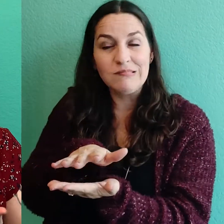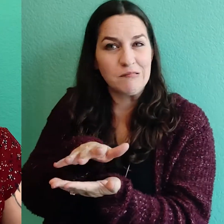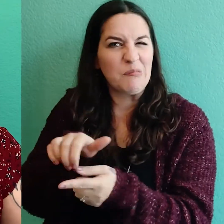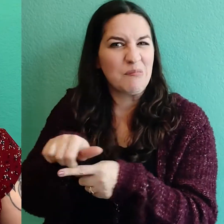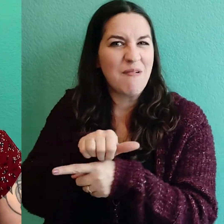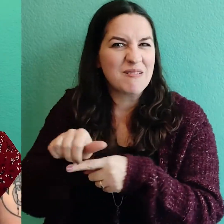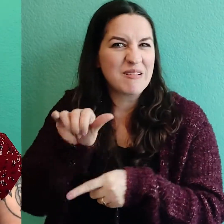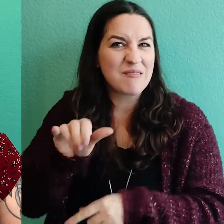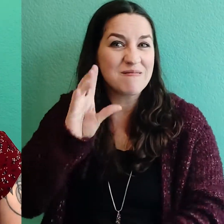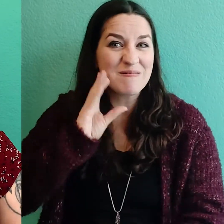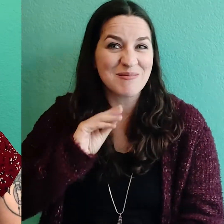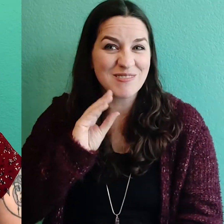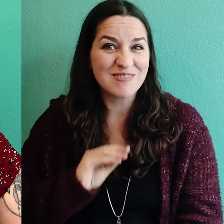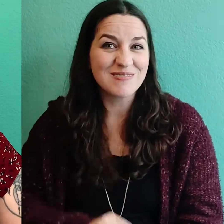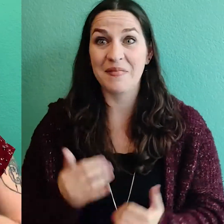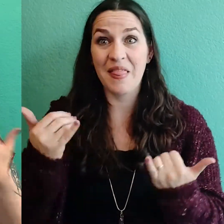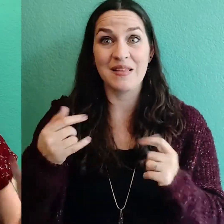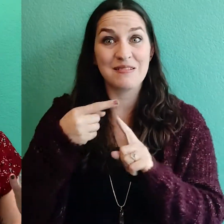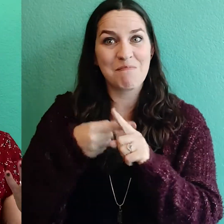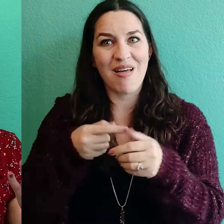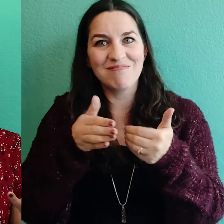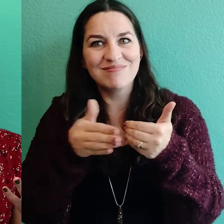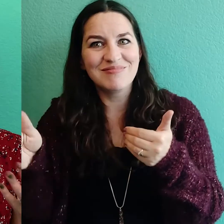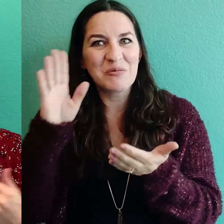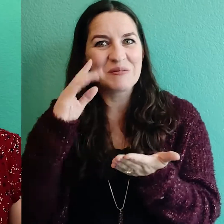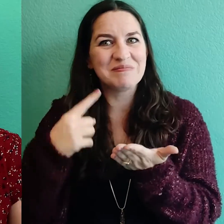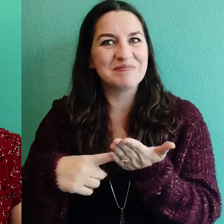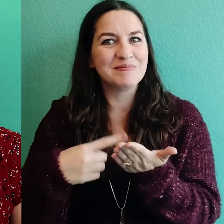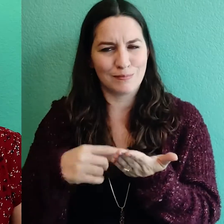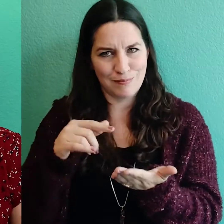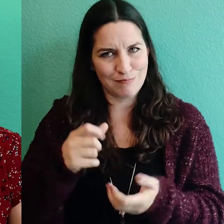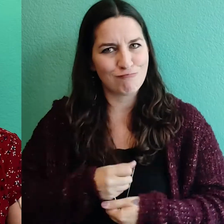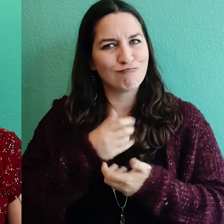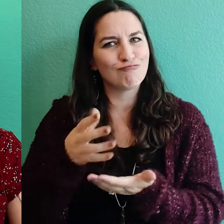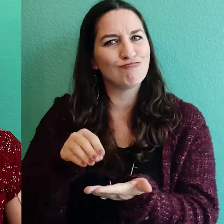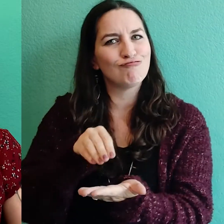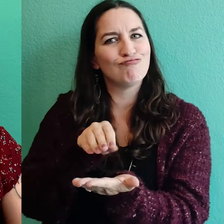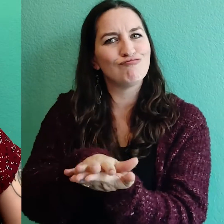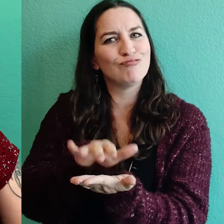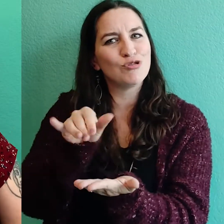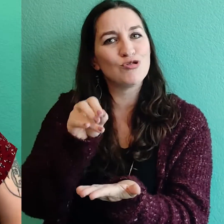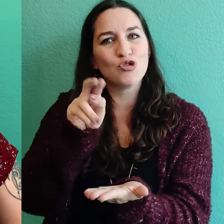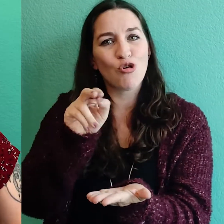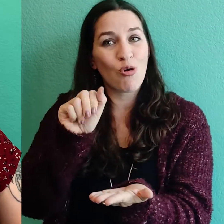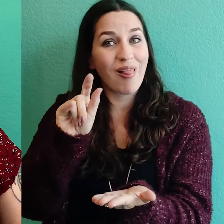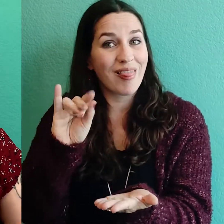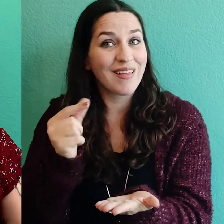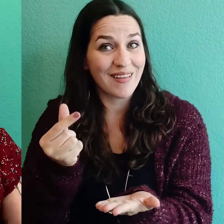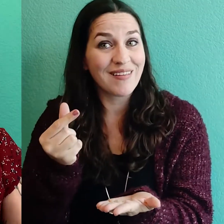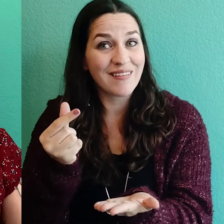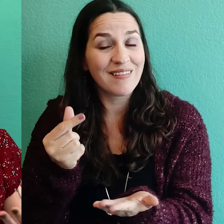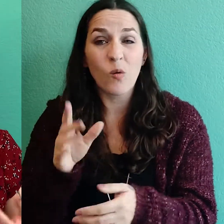abstractness that we're talking about. So all month long, we're going to be talking about journaling. We're going to be exploring journaling as